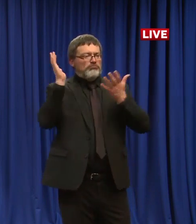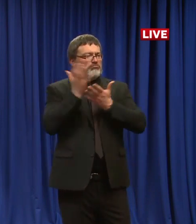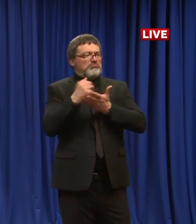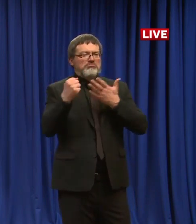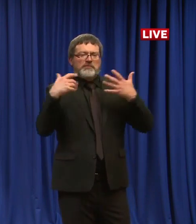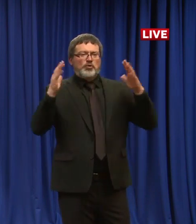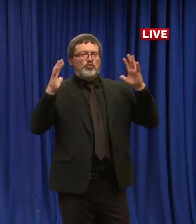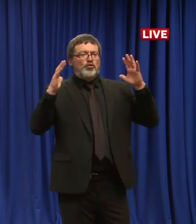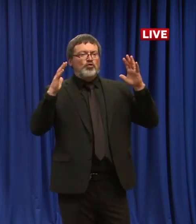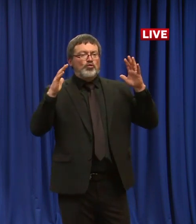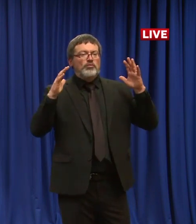DEPLETED.